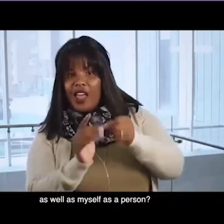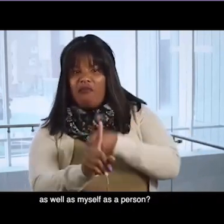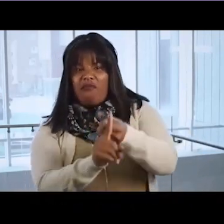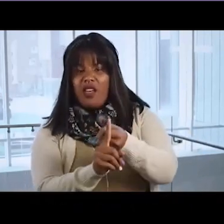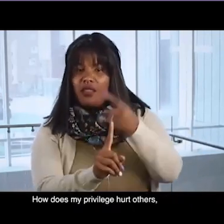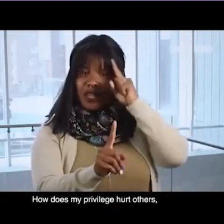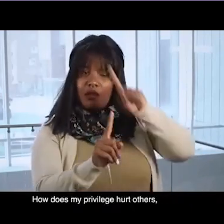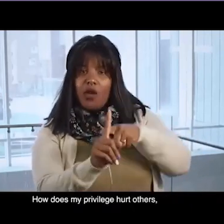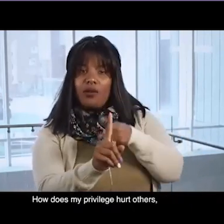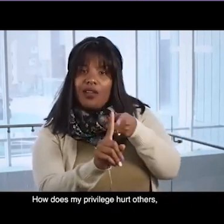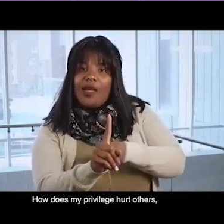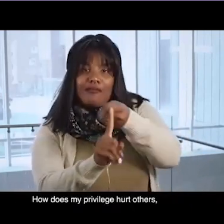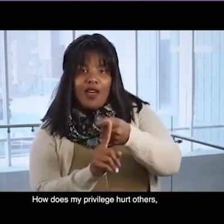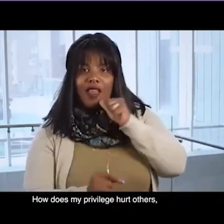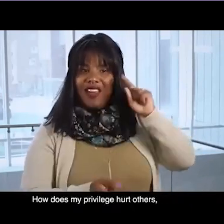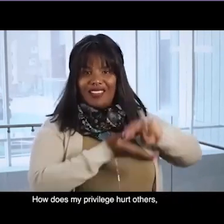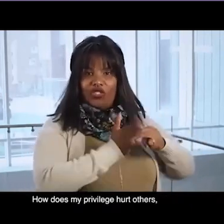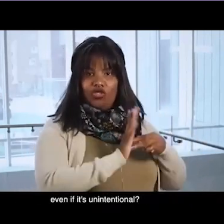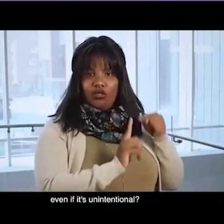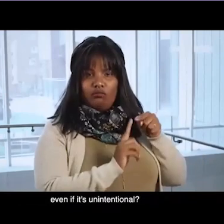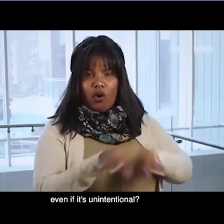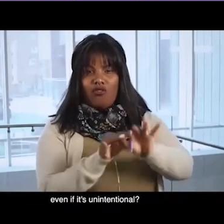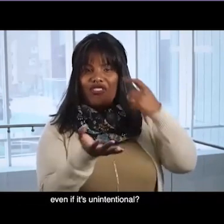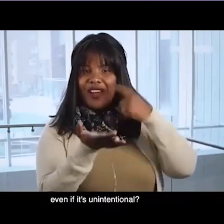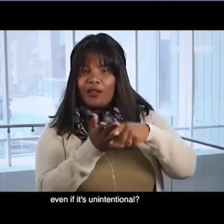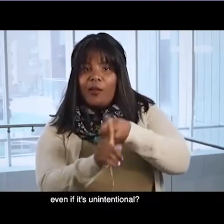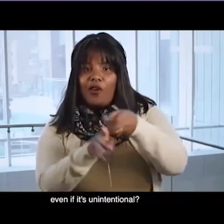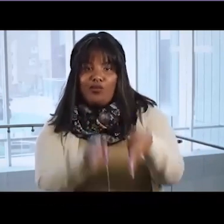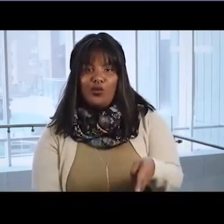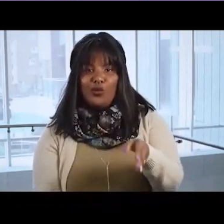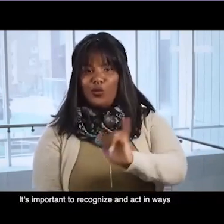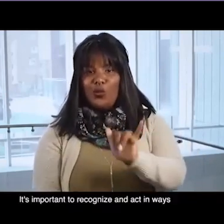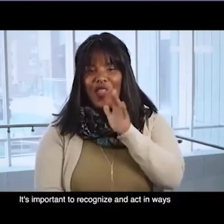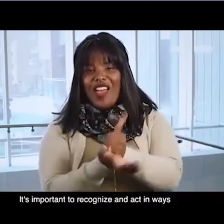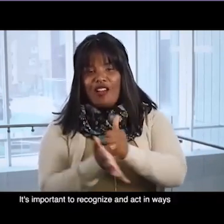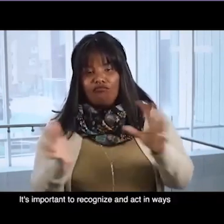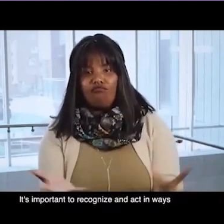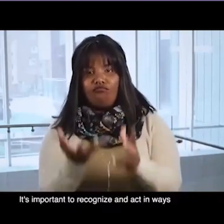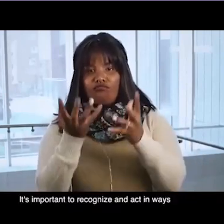How does my privilege hurt others, even if it's unintentional? It's important to recognize and act